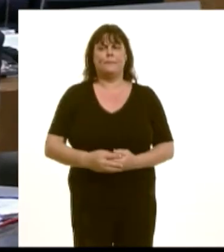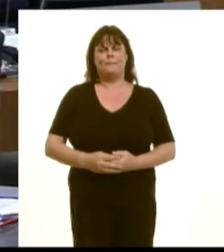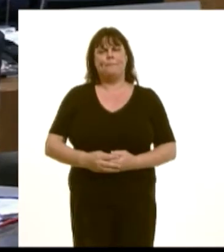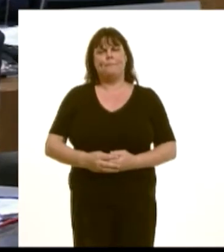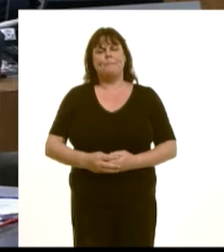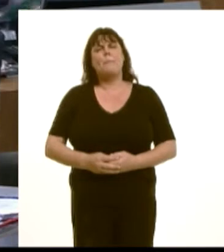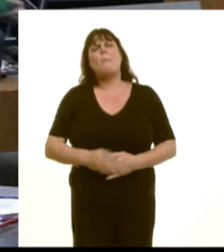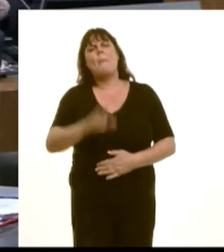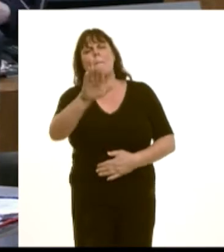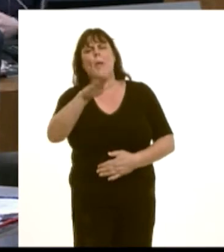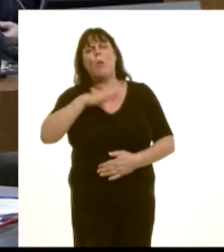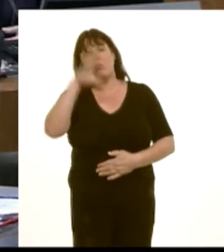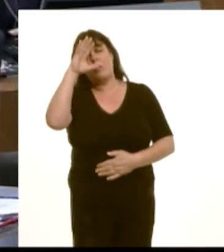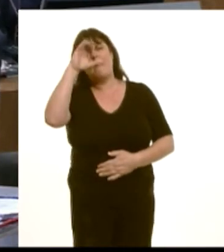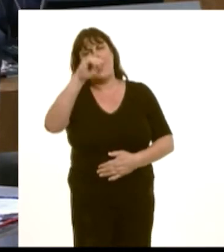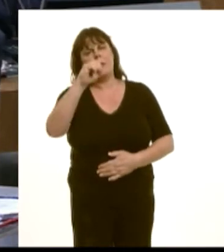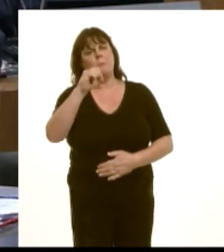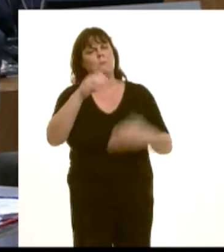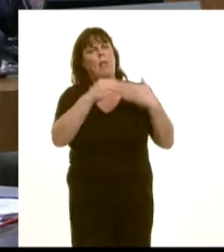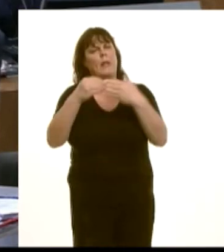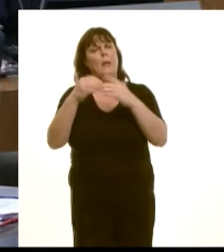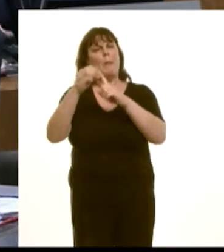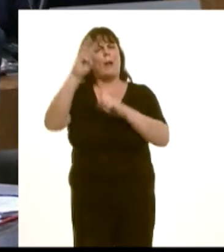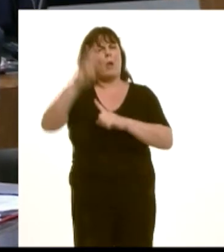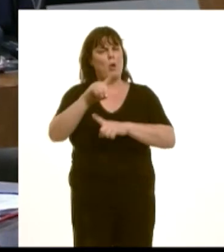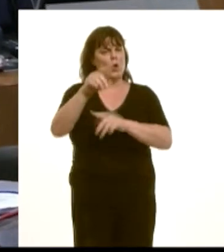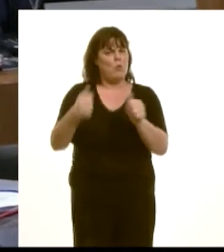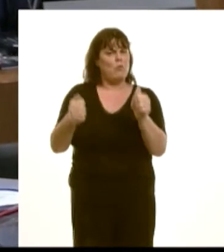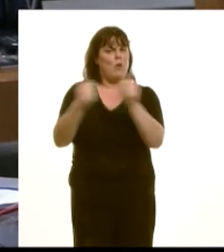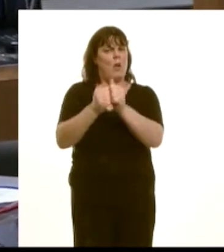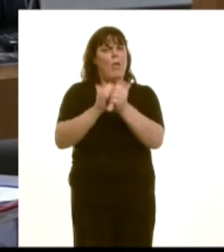the leader of Plaid Cymru, her party supported the establishment of the Holtham commission